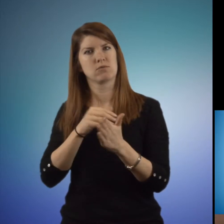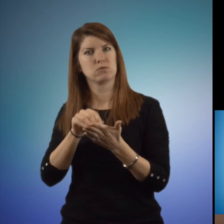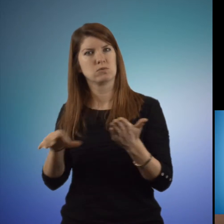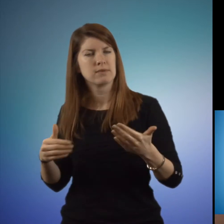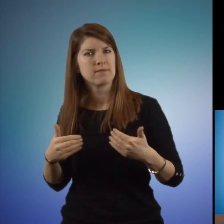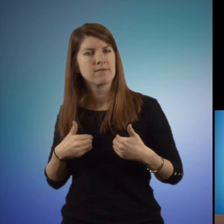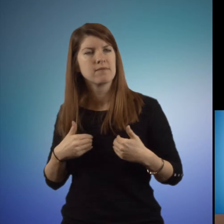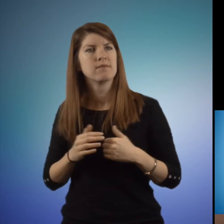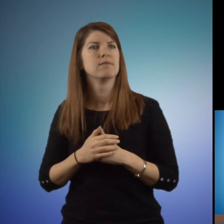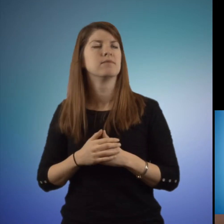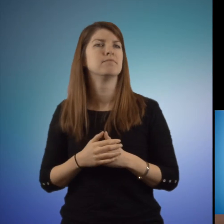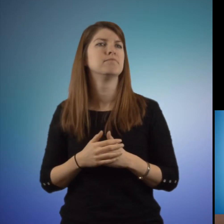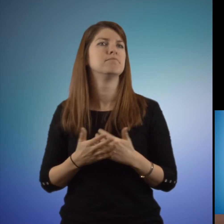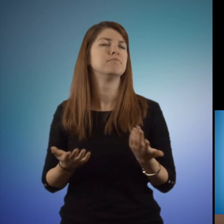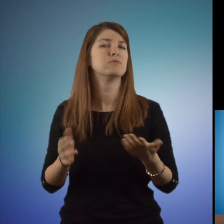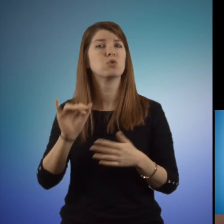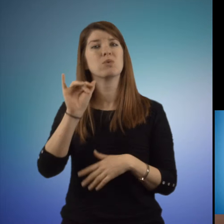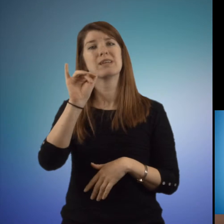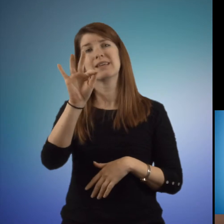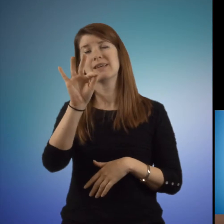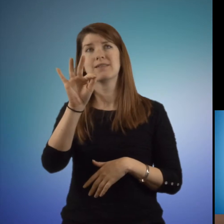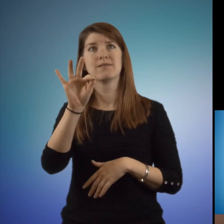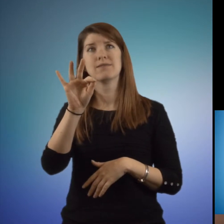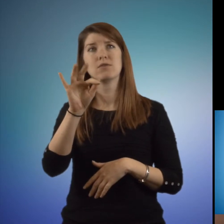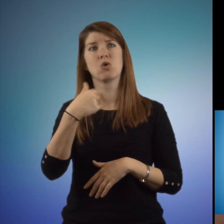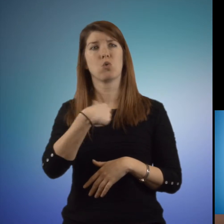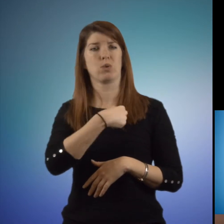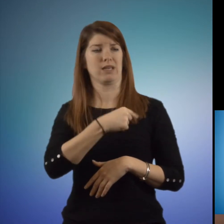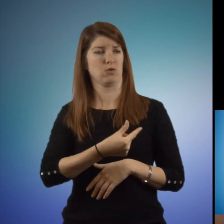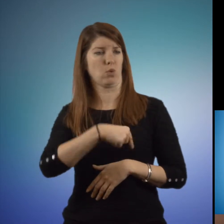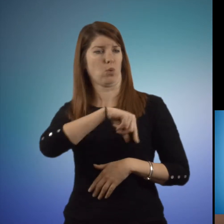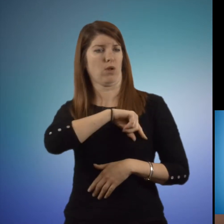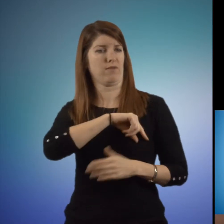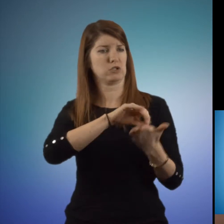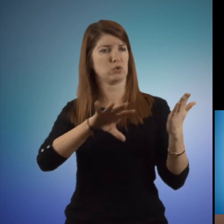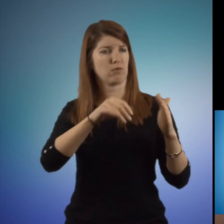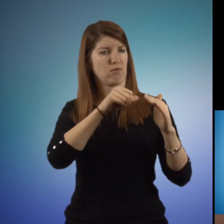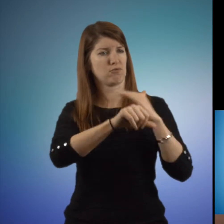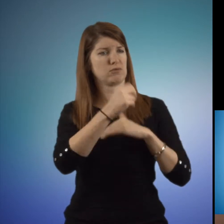So if we make a student eligible under speech and language and they have a hearing loss,